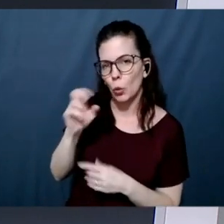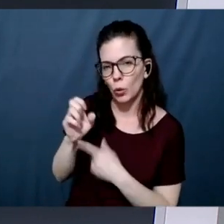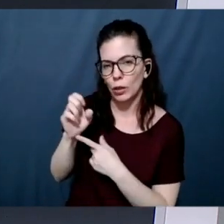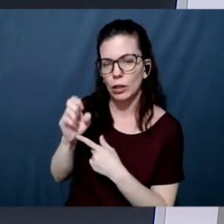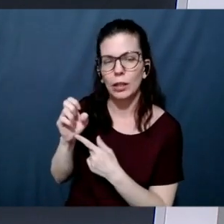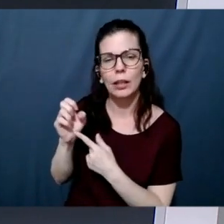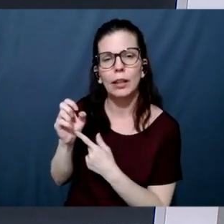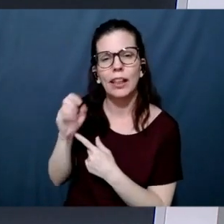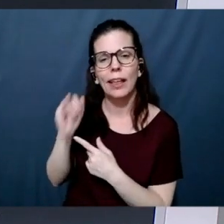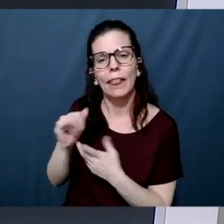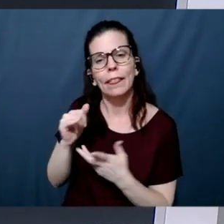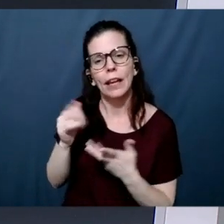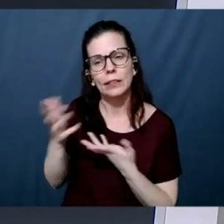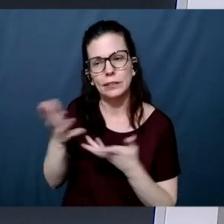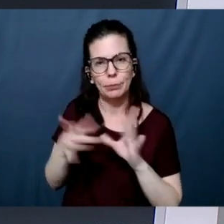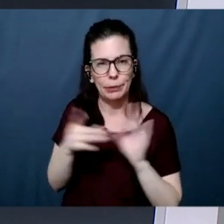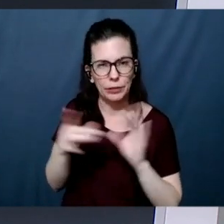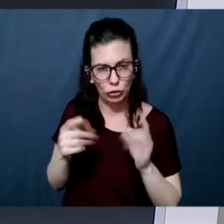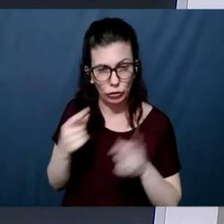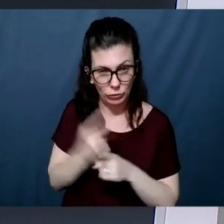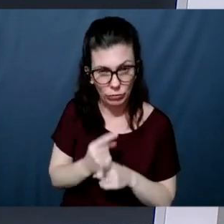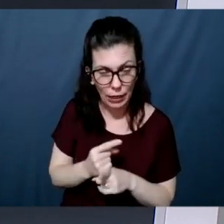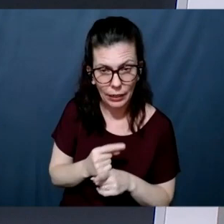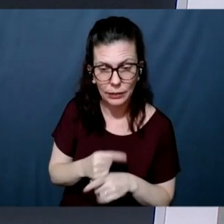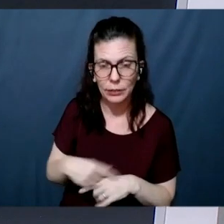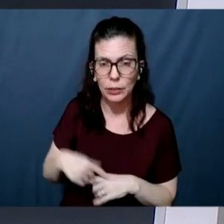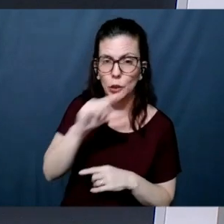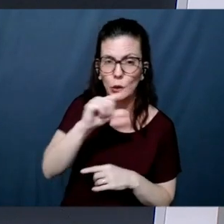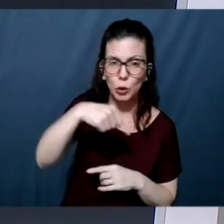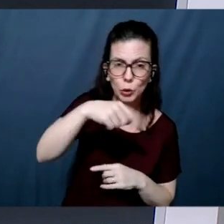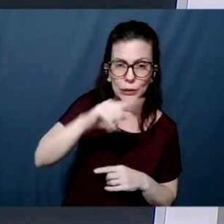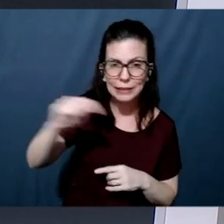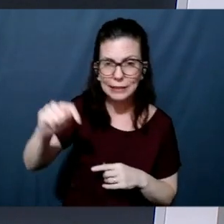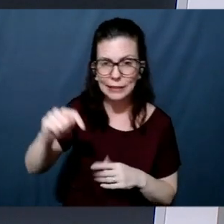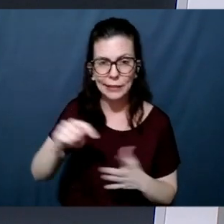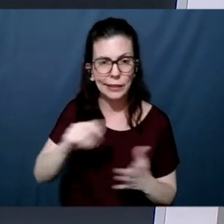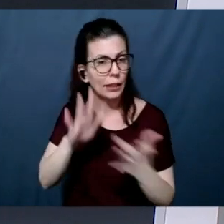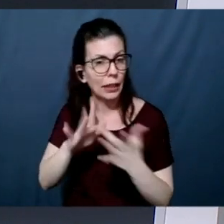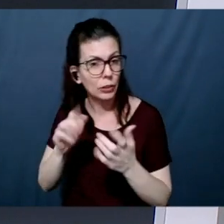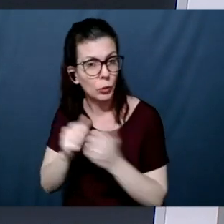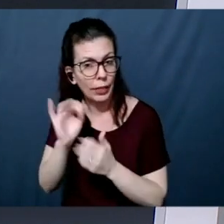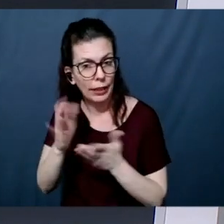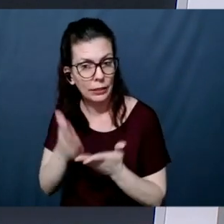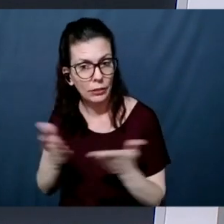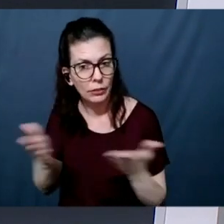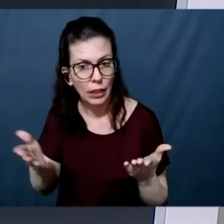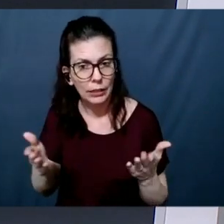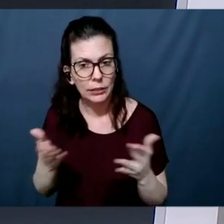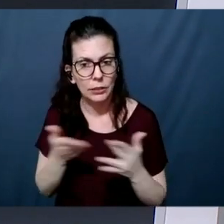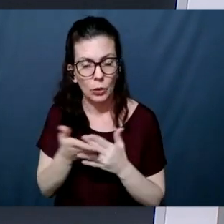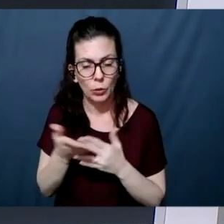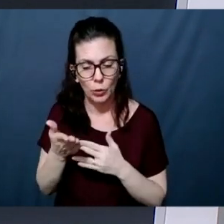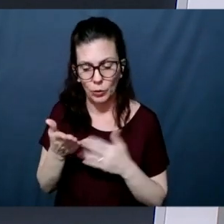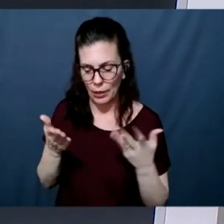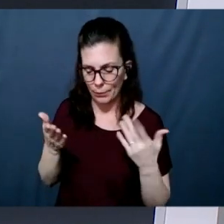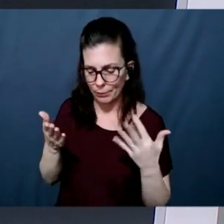messages I assume, MQTT connections to the device through and we're talking to Greengrass on the device?